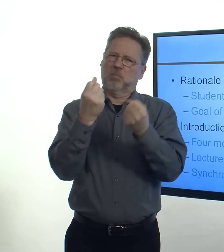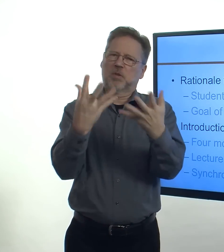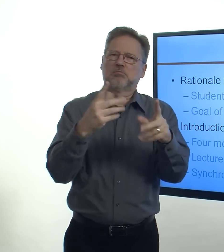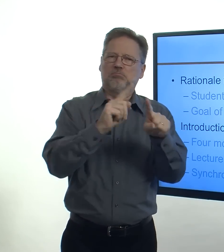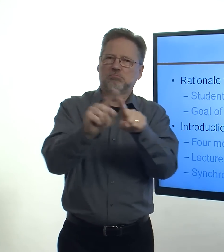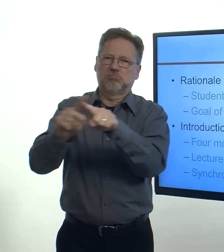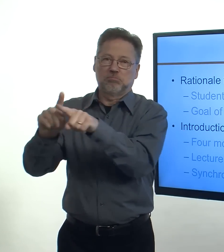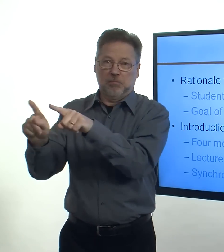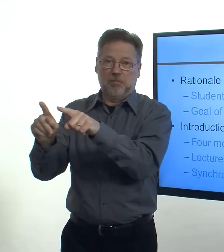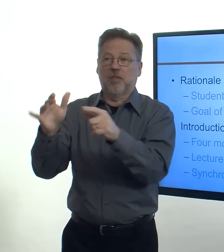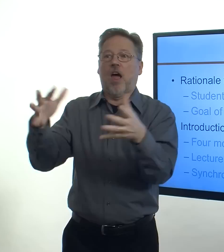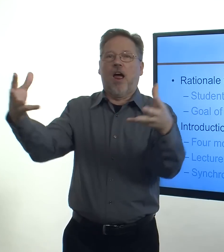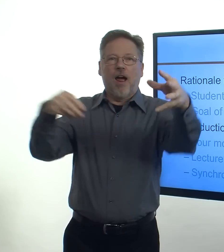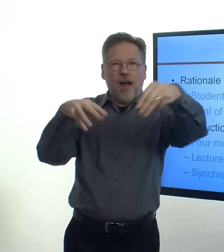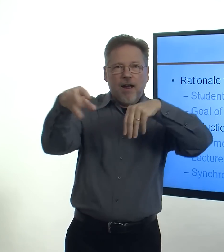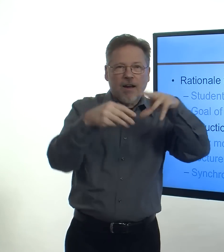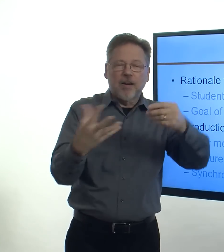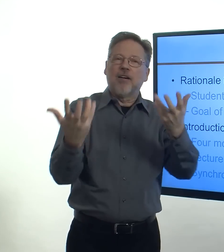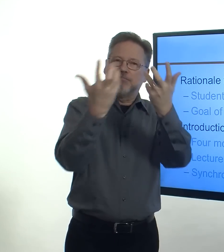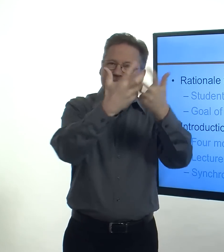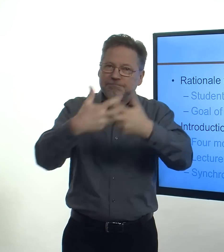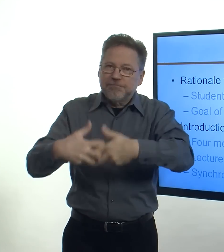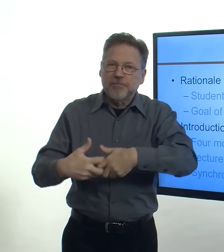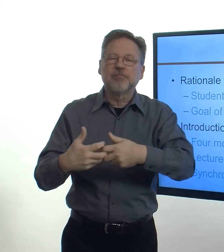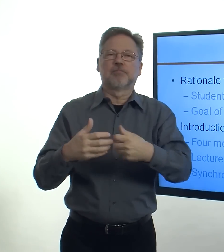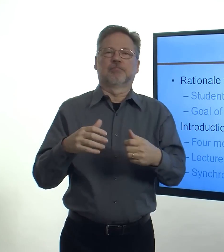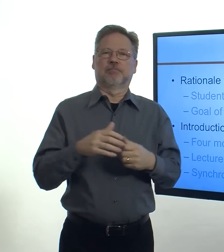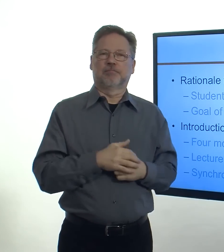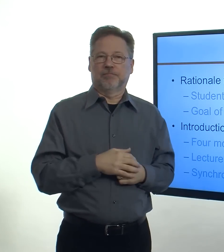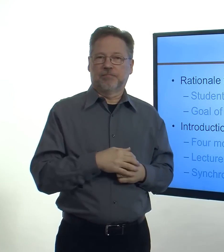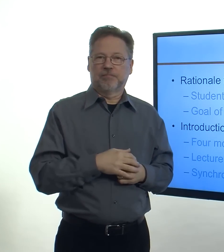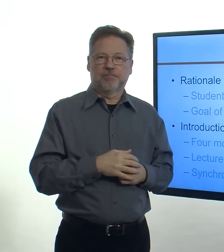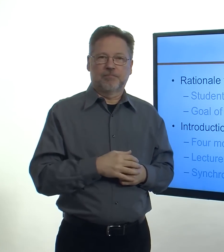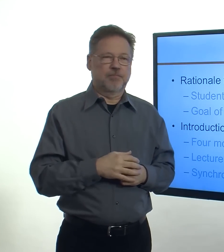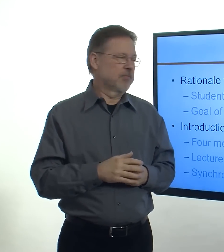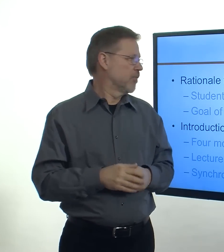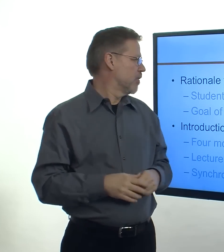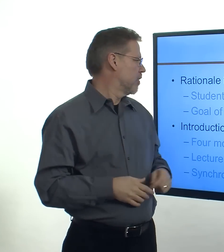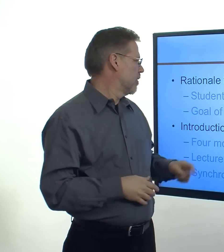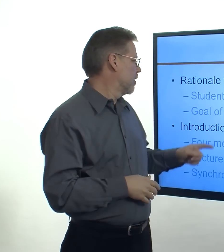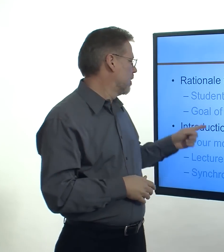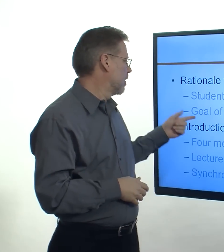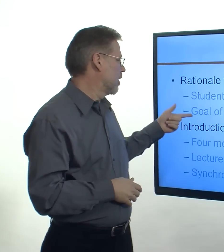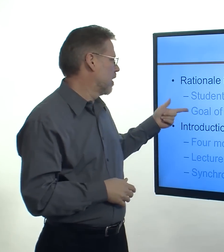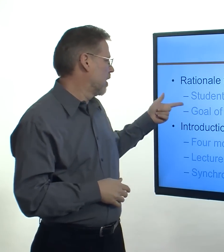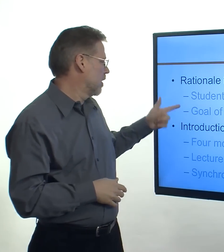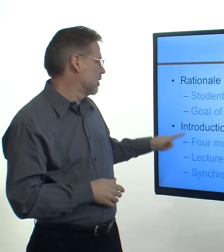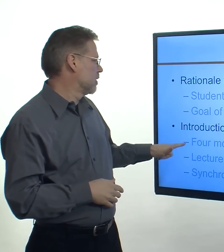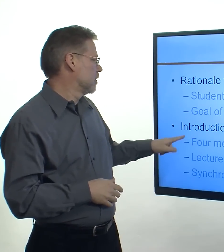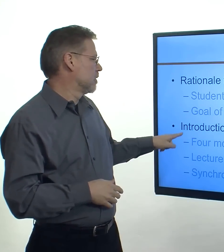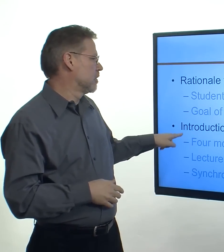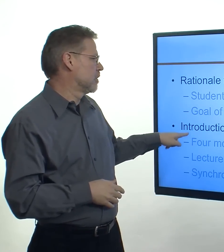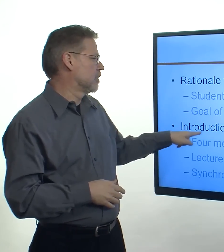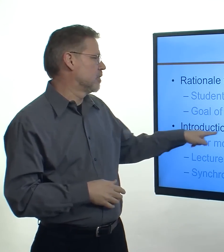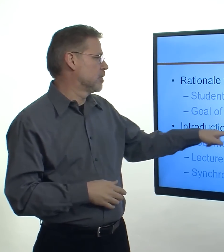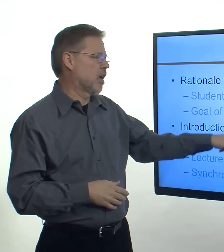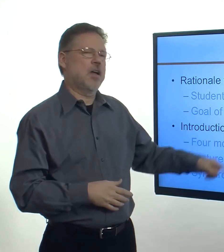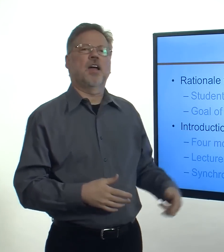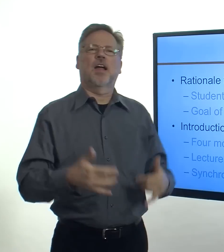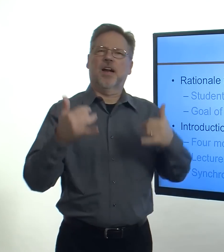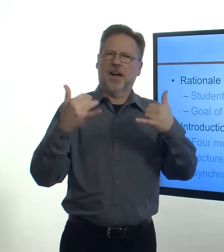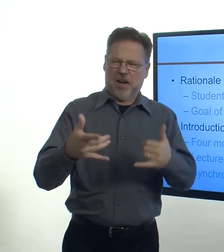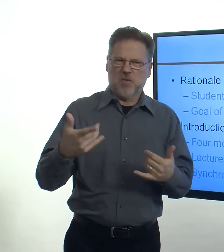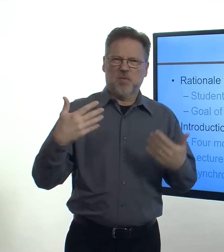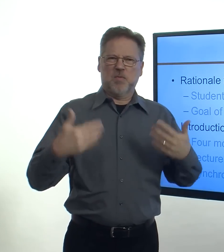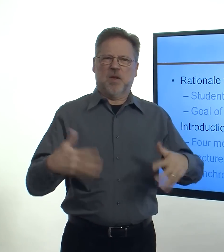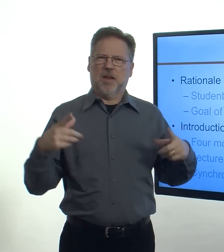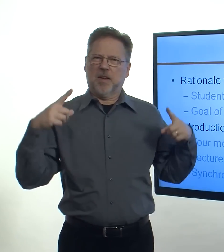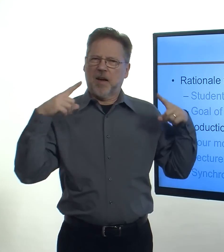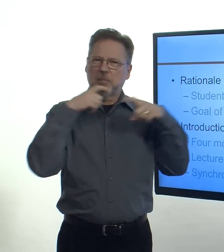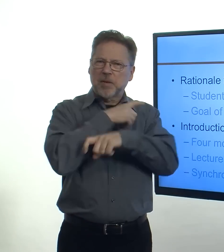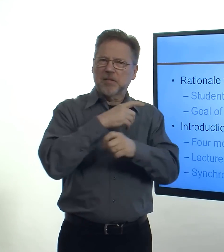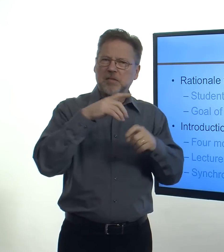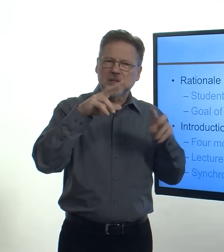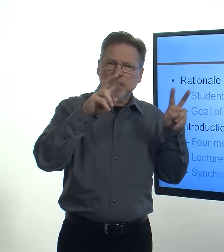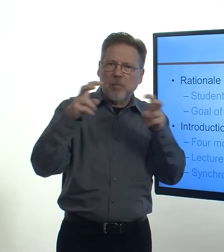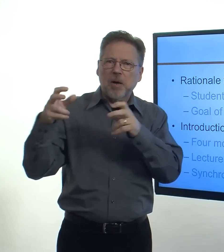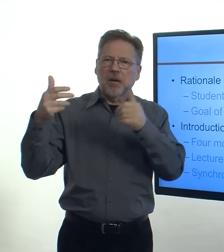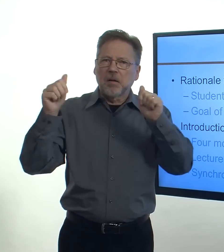methods, with the goal of interdisciplinary synergy. Now, some very complex topics are